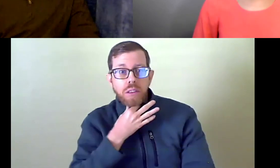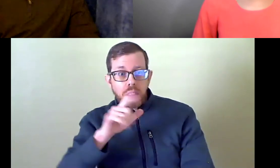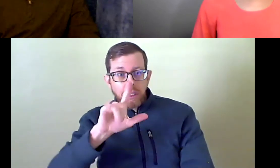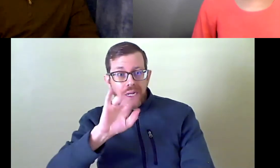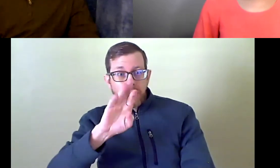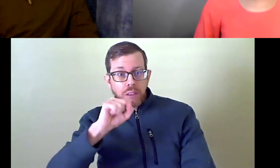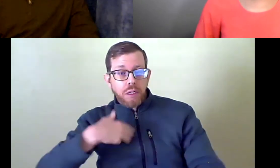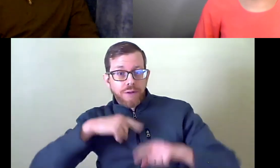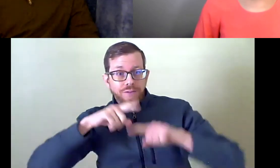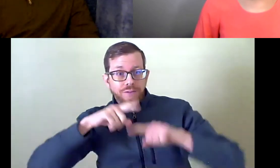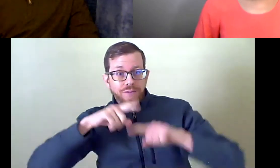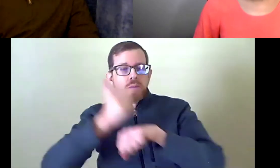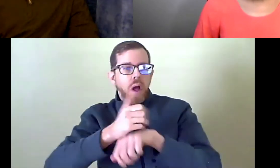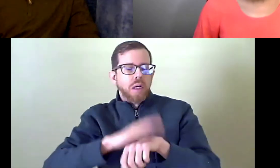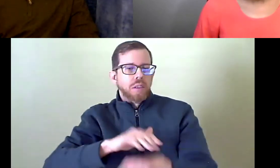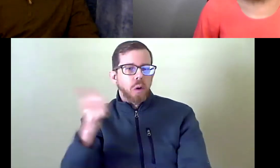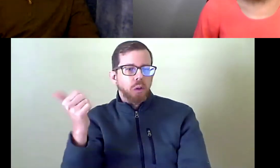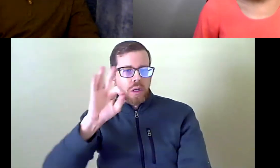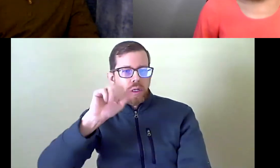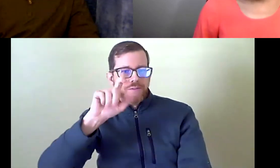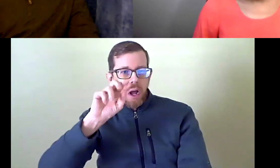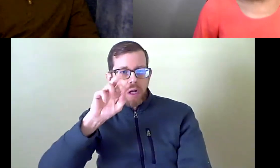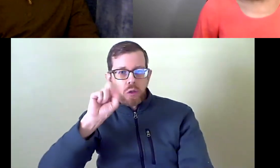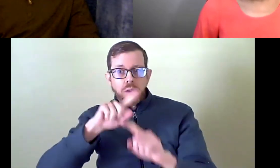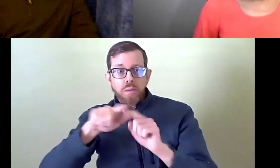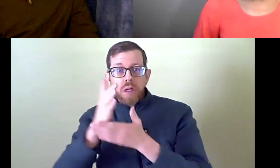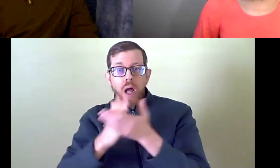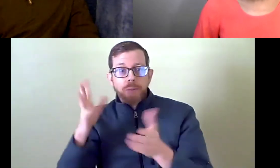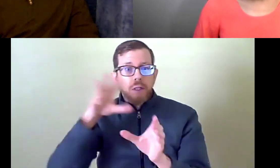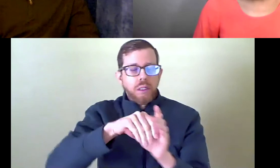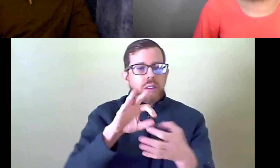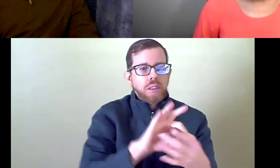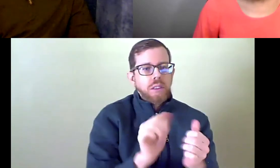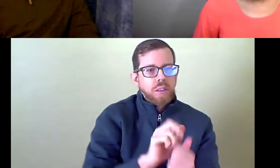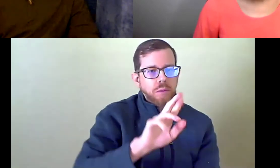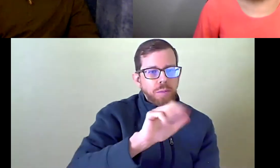different internationally but i'm just cur curious if the variation is based on multiple factors